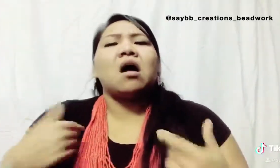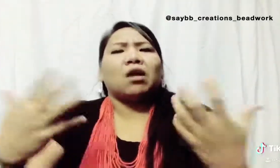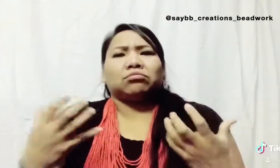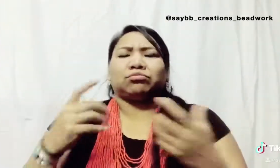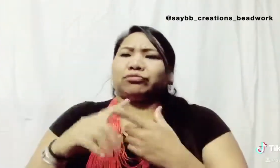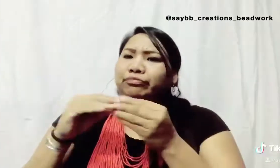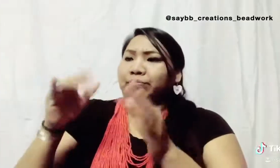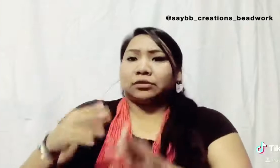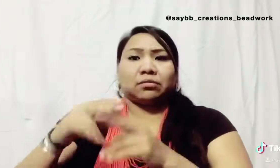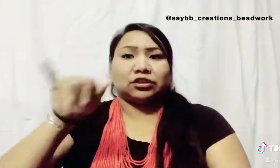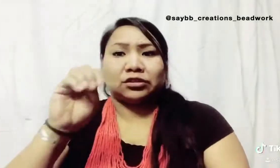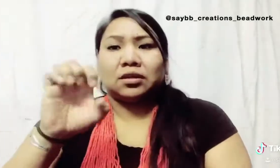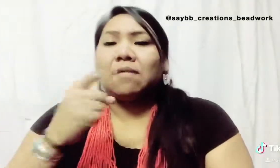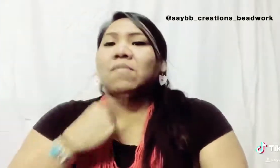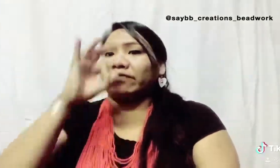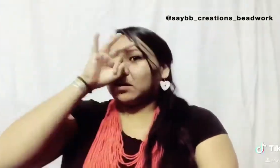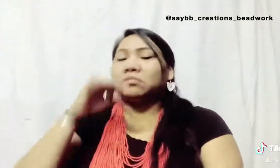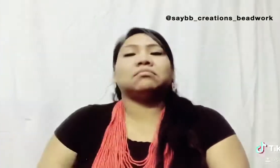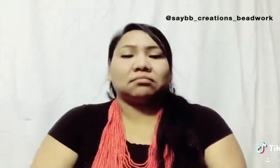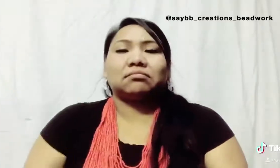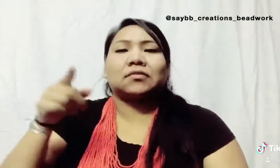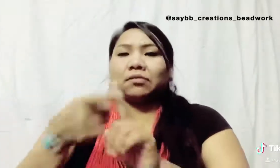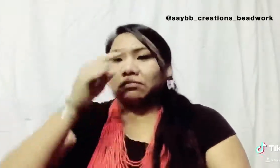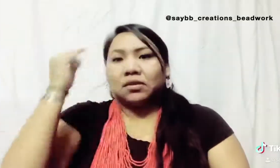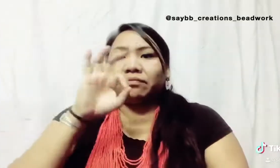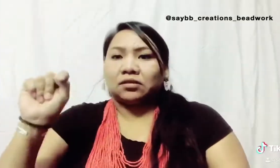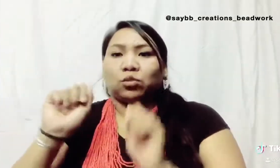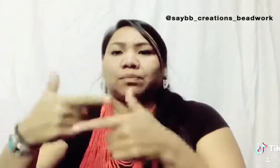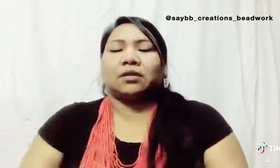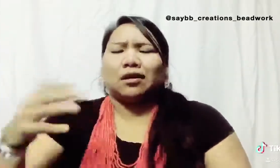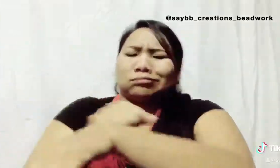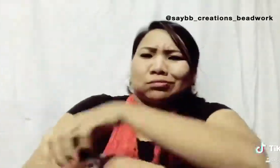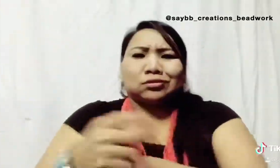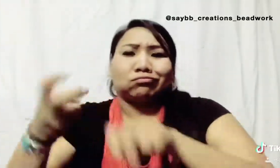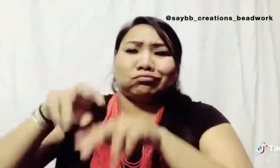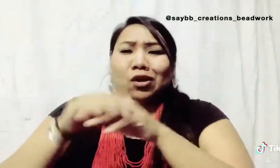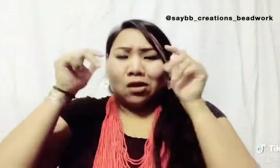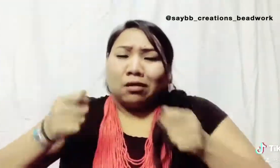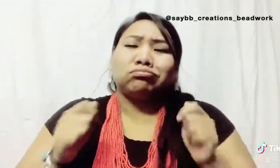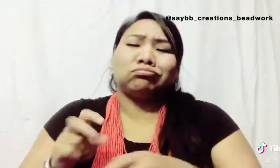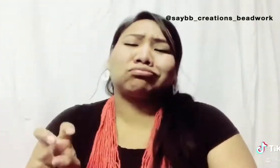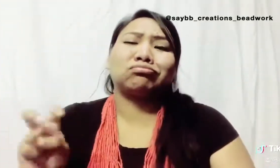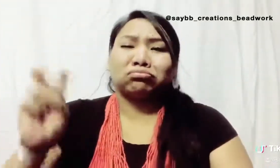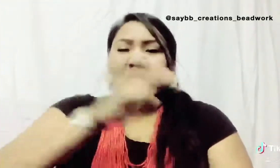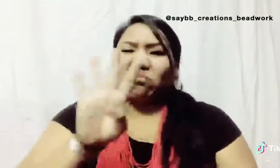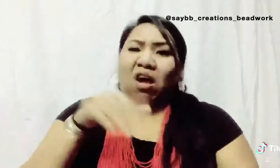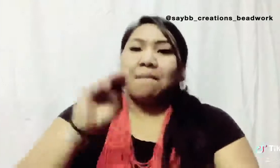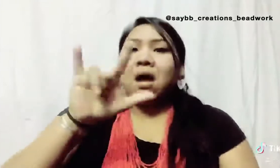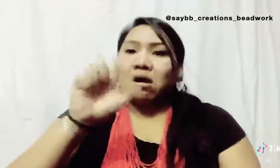The person who started it all was James Red Fox, and he was from the Blackfoot Tribe. He himself got on his horse and rode for 4,000 miles